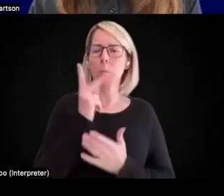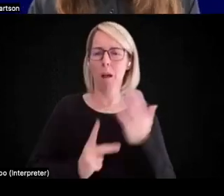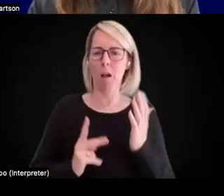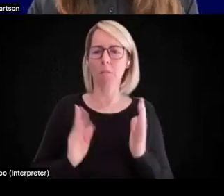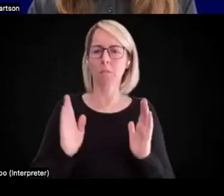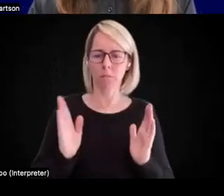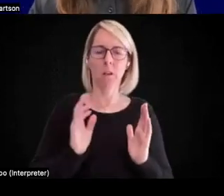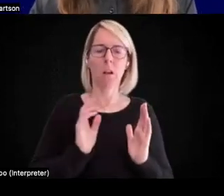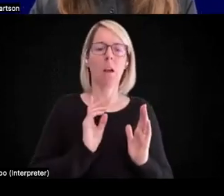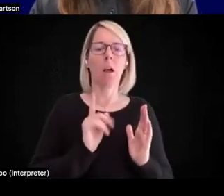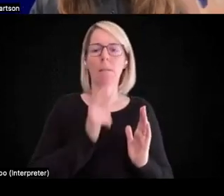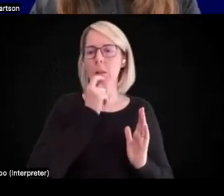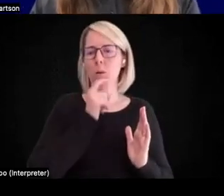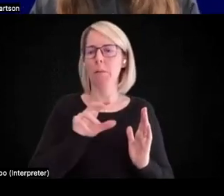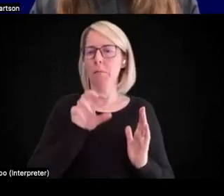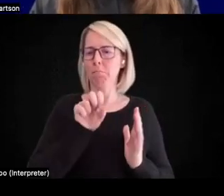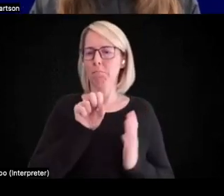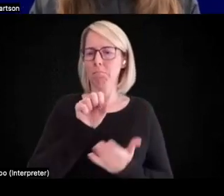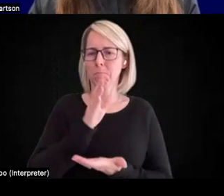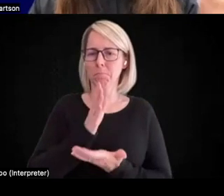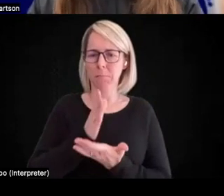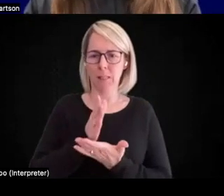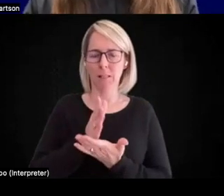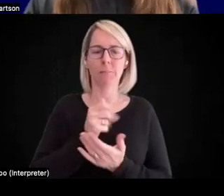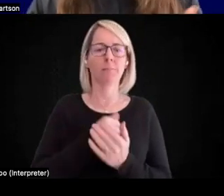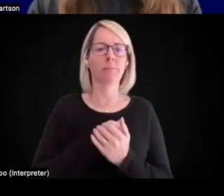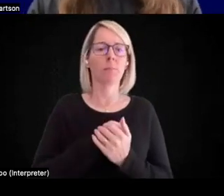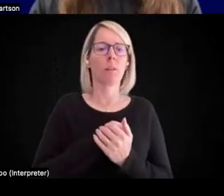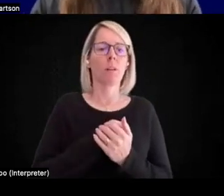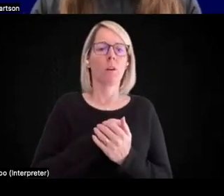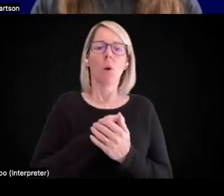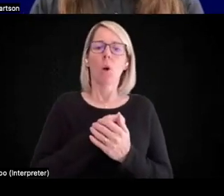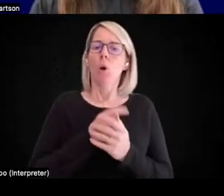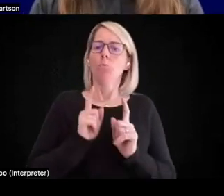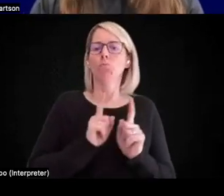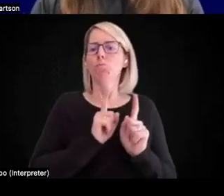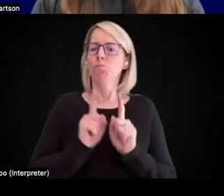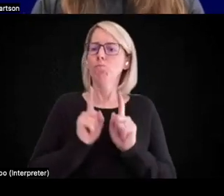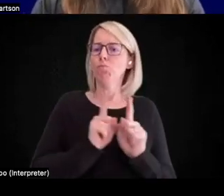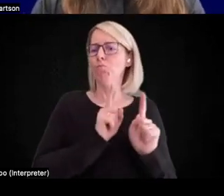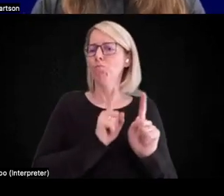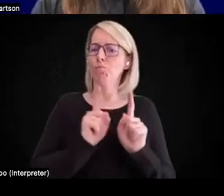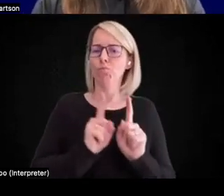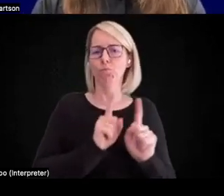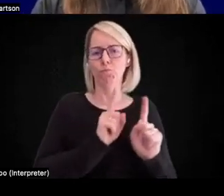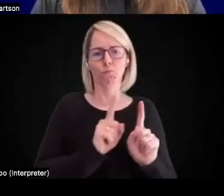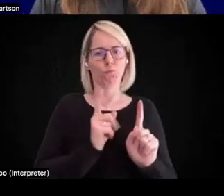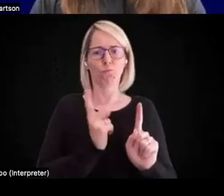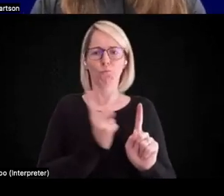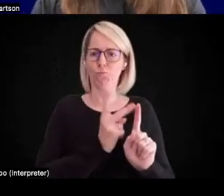them going for a walk and just discovering things on the way as part of that walk. The